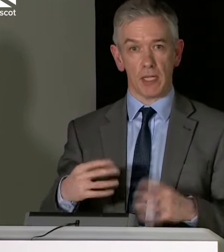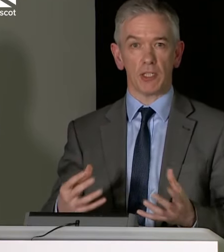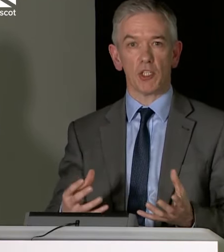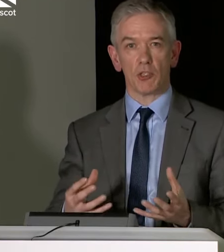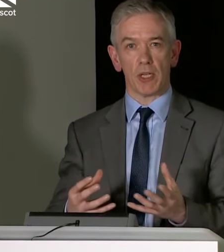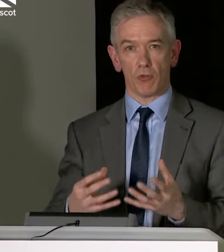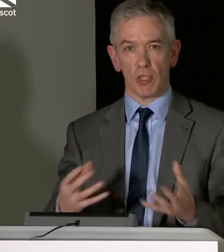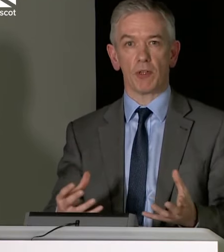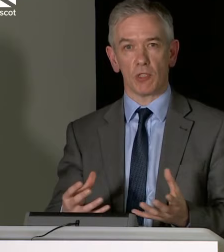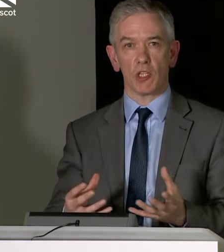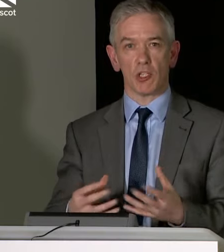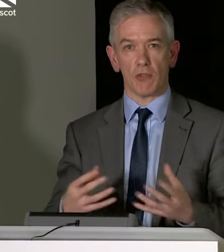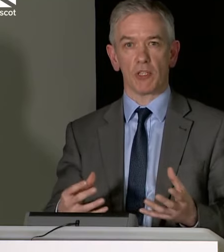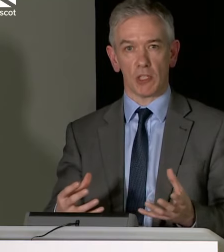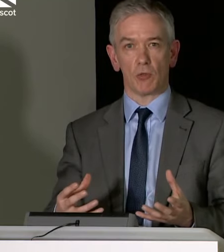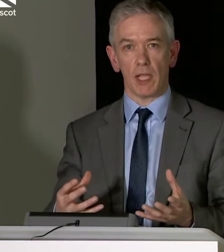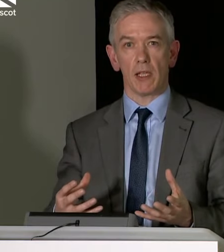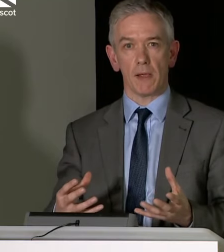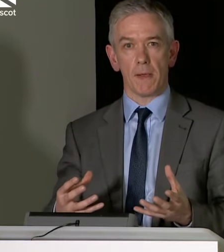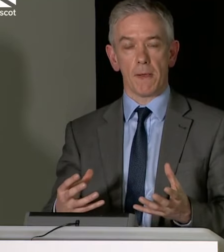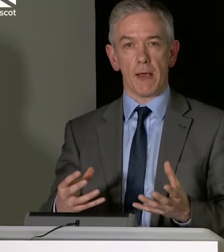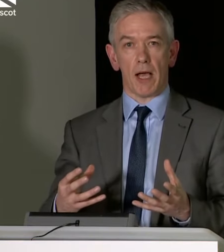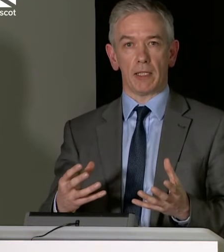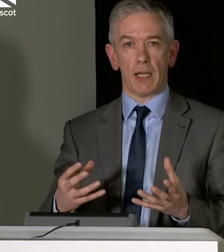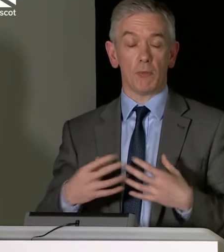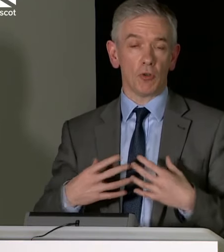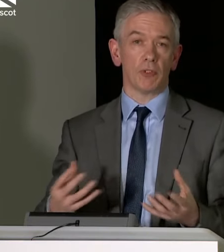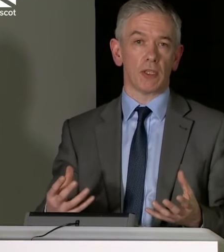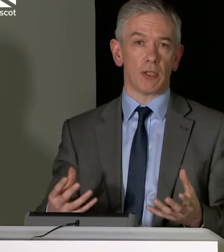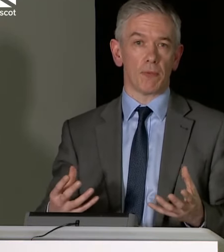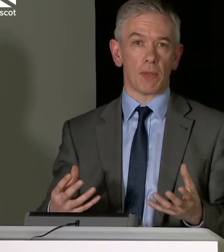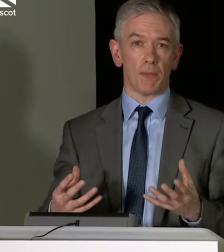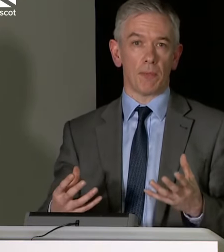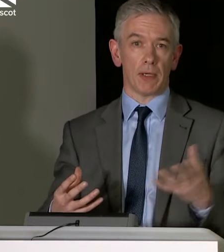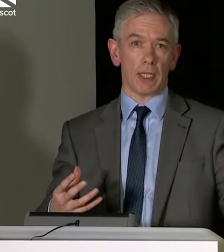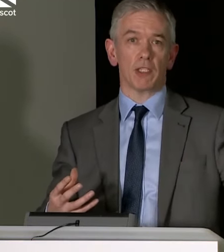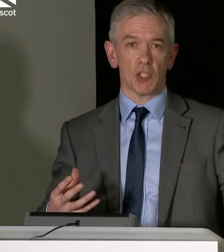by clinicians, making those difficult decisions every single day and I'm confident my clinicians